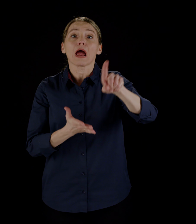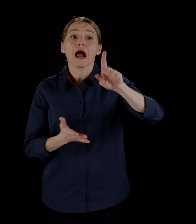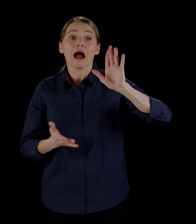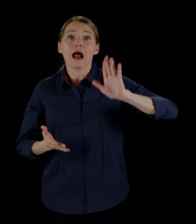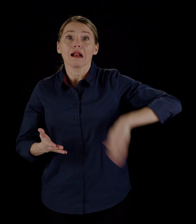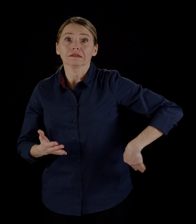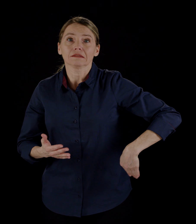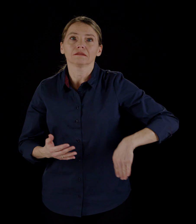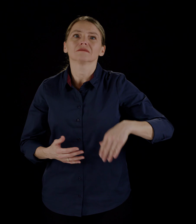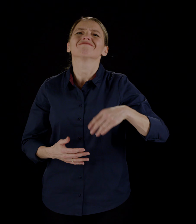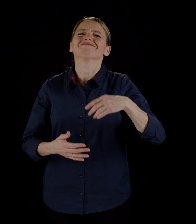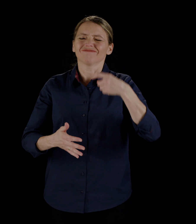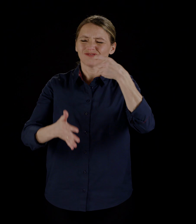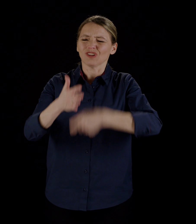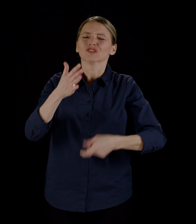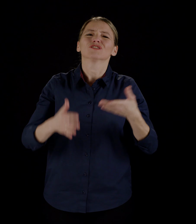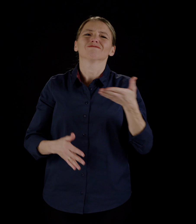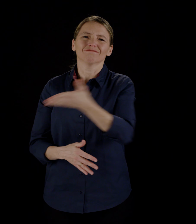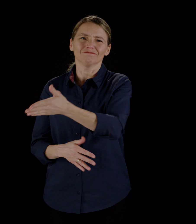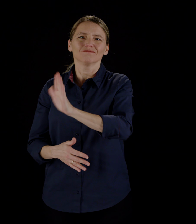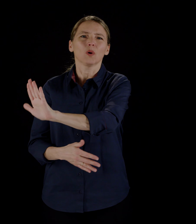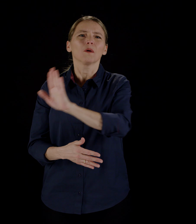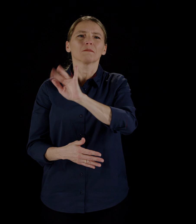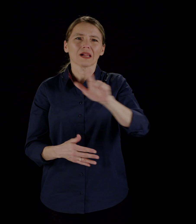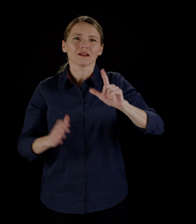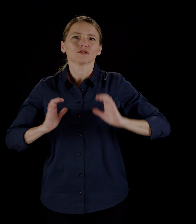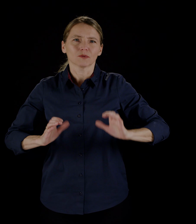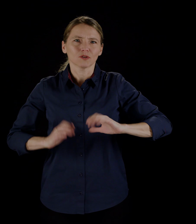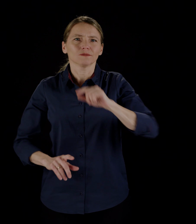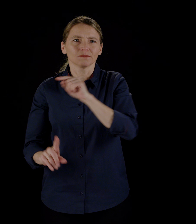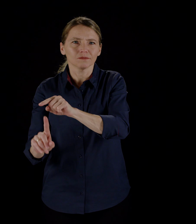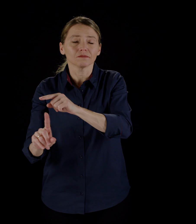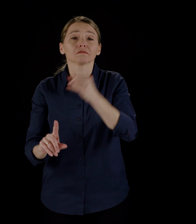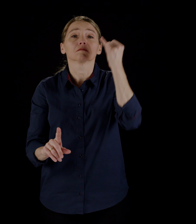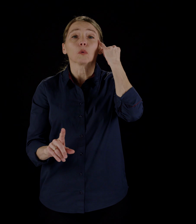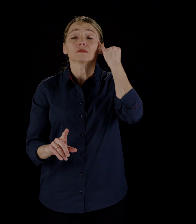Late Payment Charges are billed to the customer when the balance from the previous billing